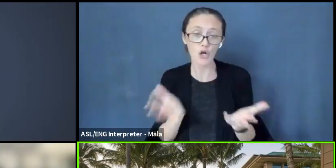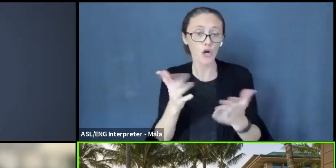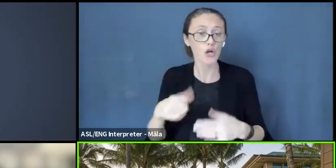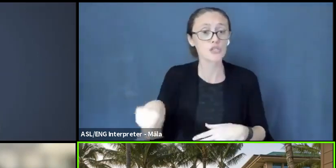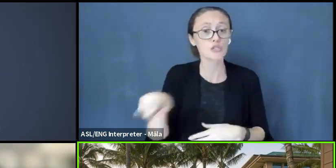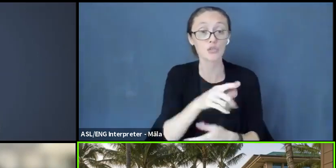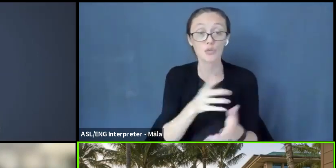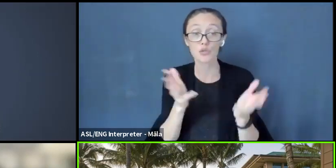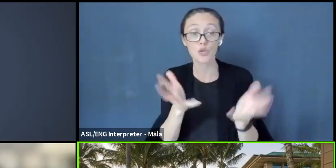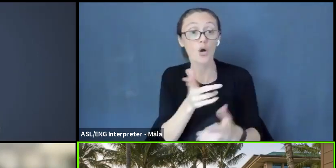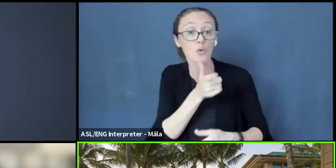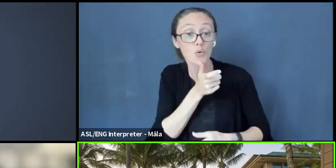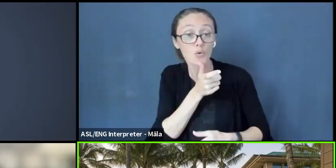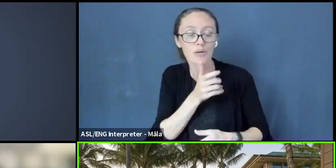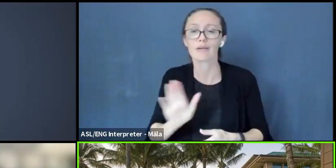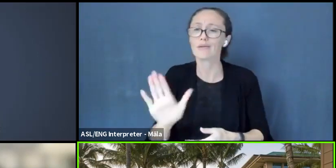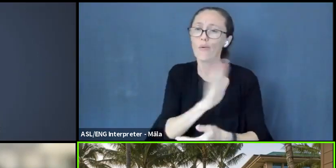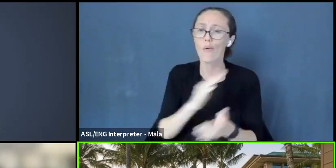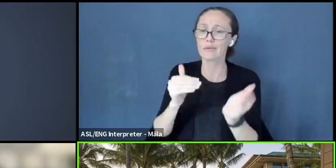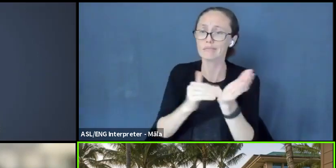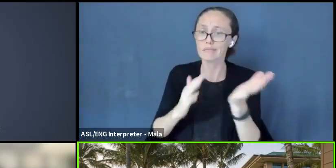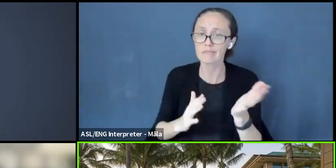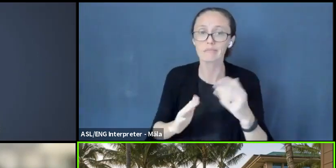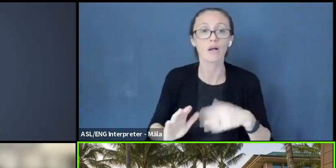And their Health Department provider.